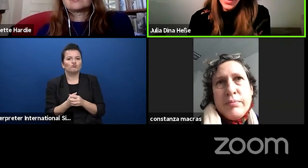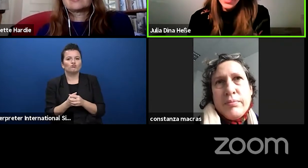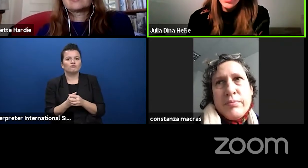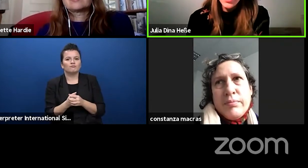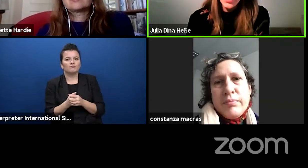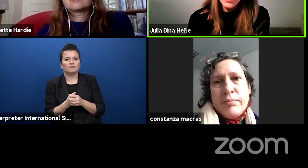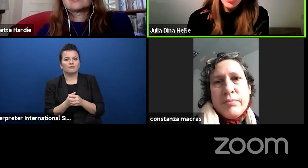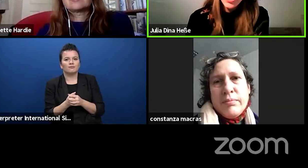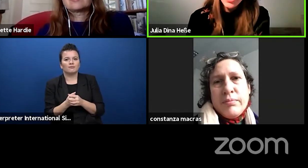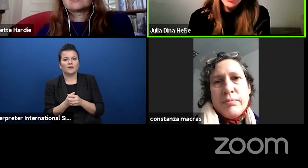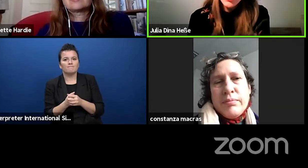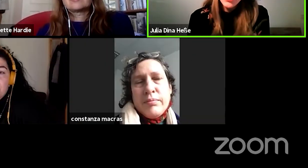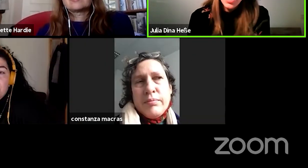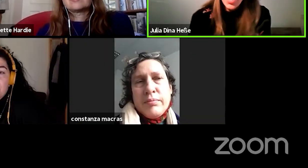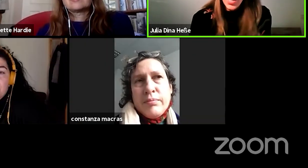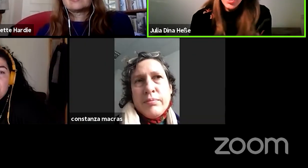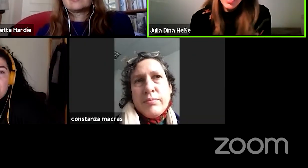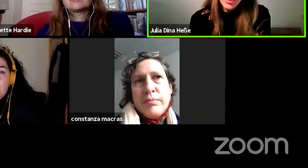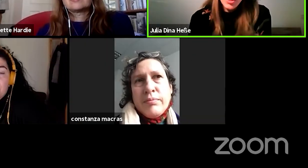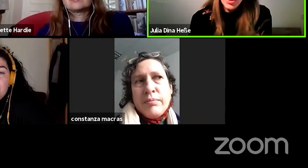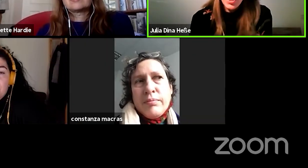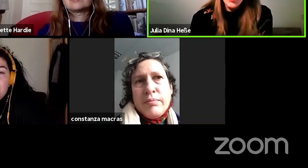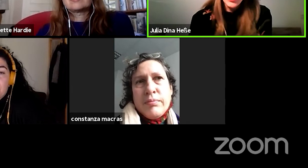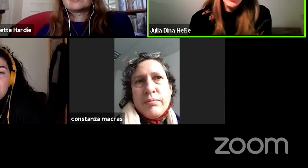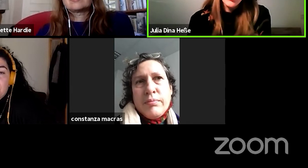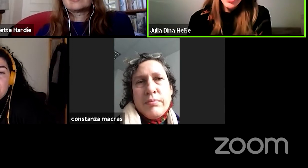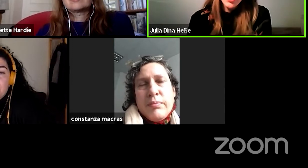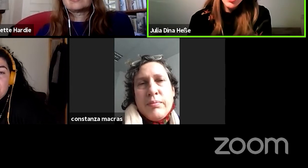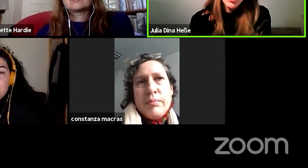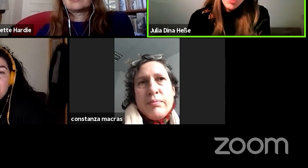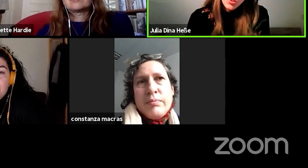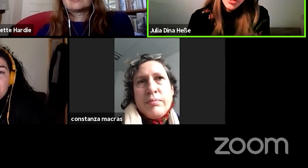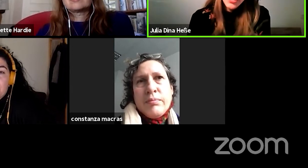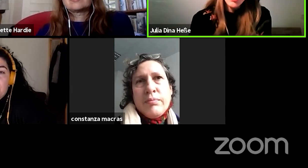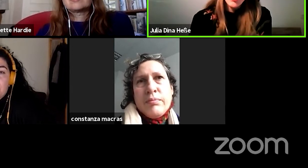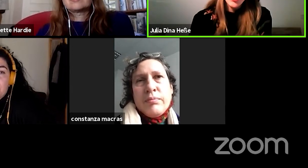access and points that you feel uncomfortable when you're trying to do this in your work?